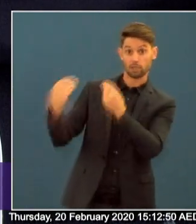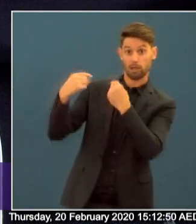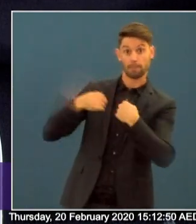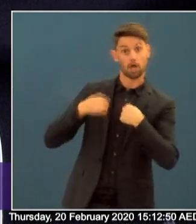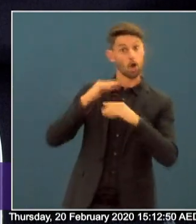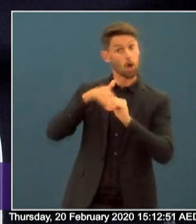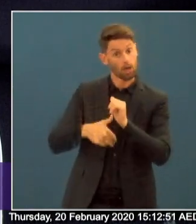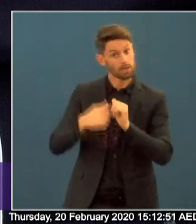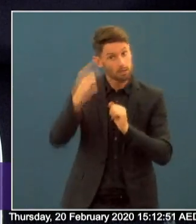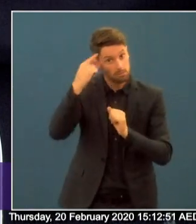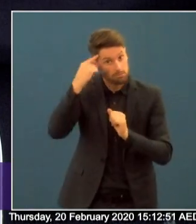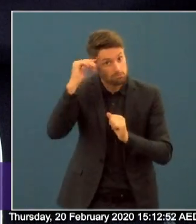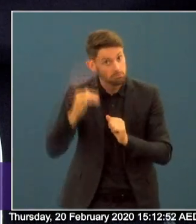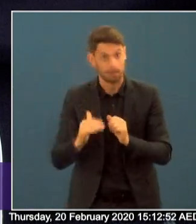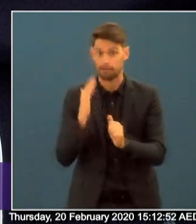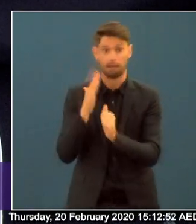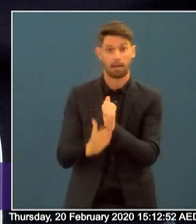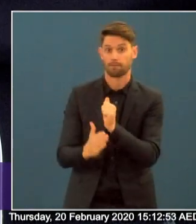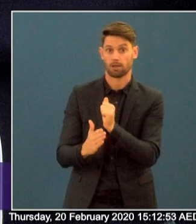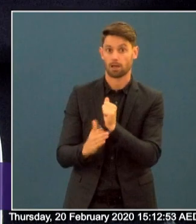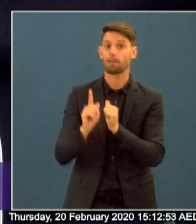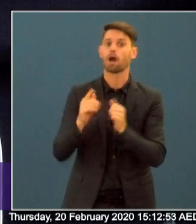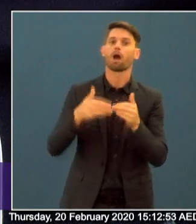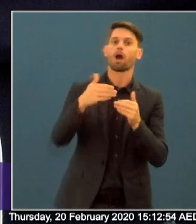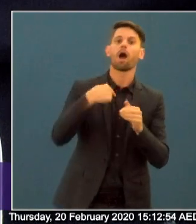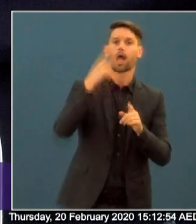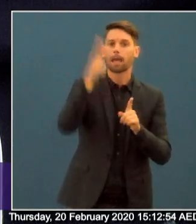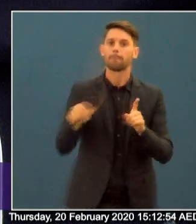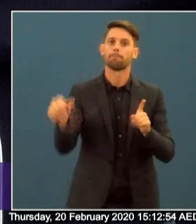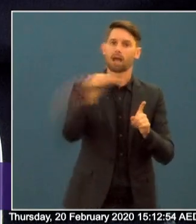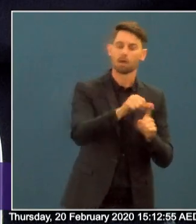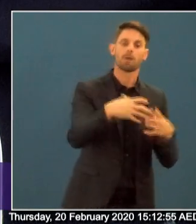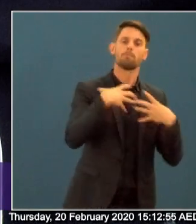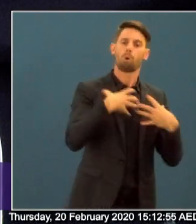But I was trained as a developmental community paediatrician, and that